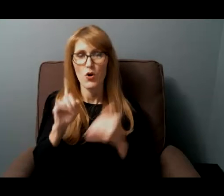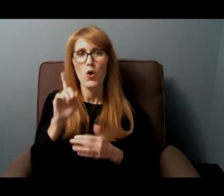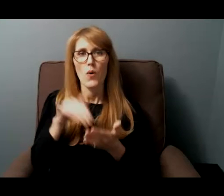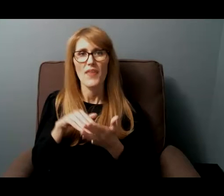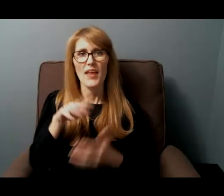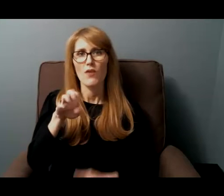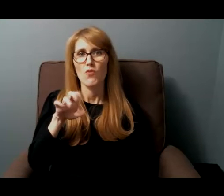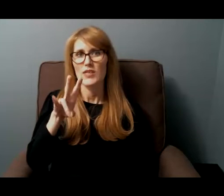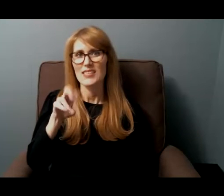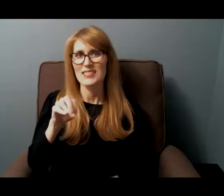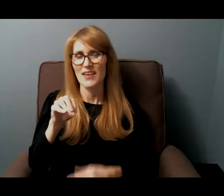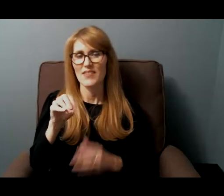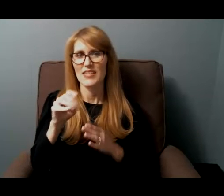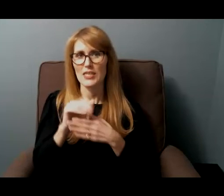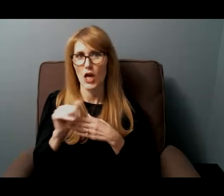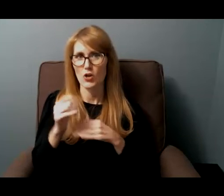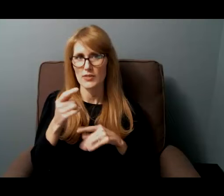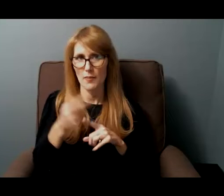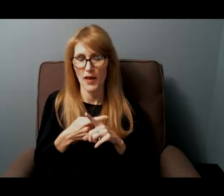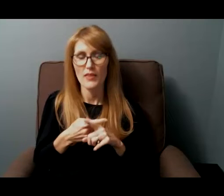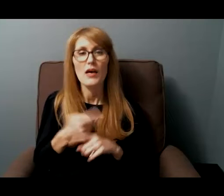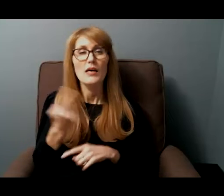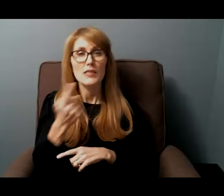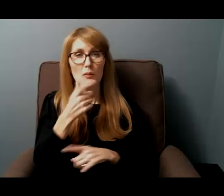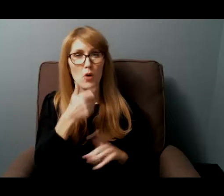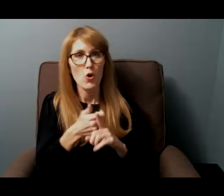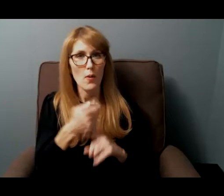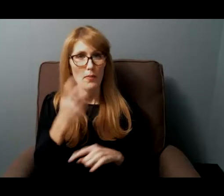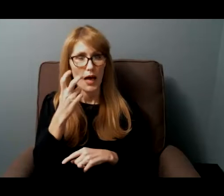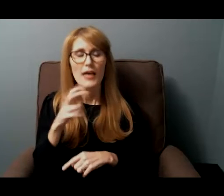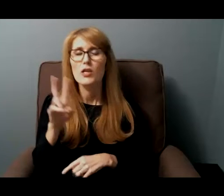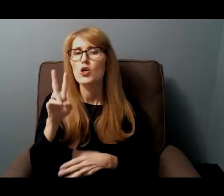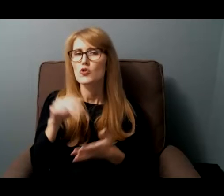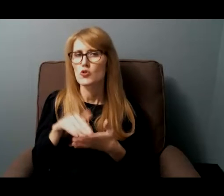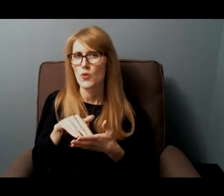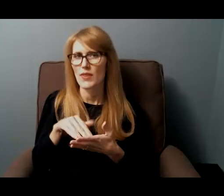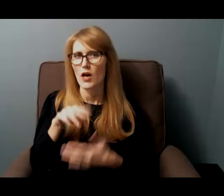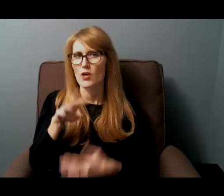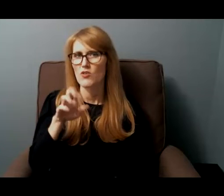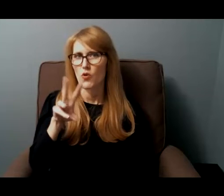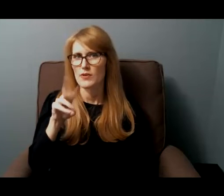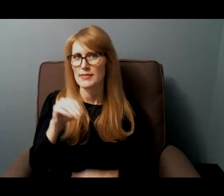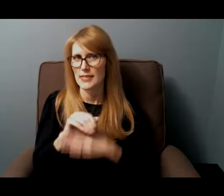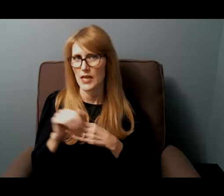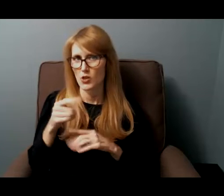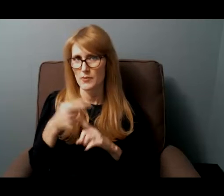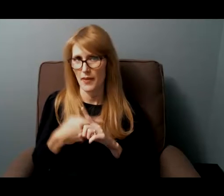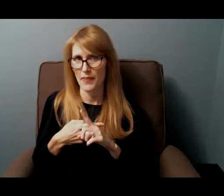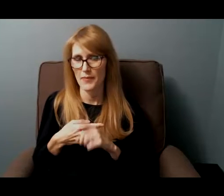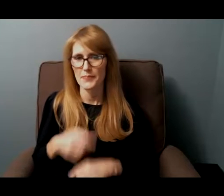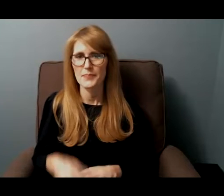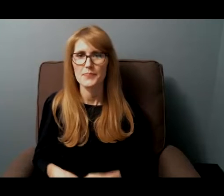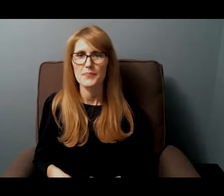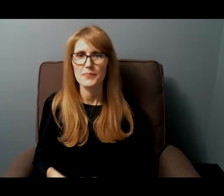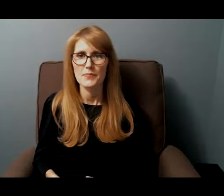month. For someone who experiences blindness, $2460 month. So Social Security is going to